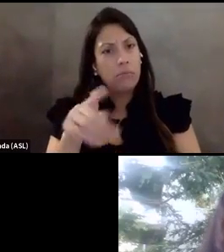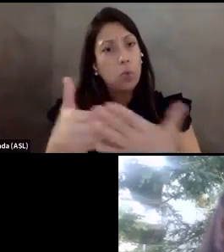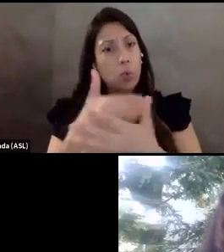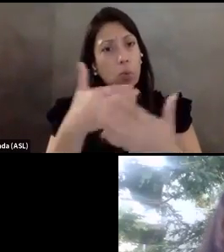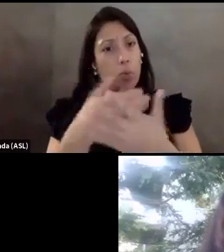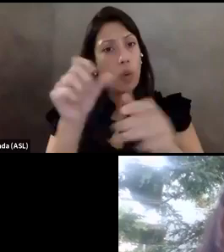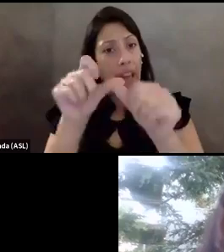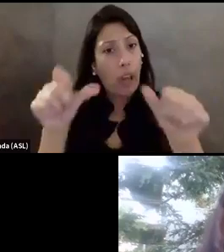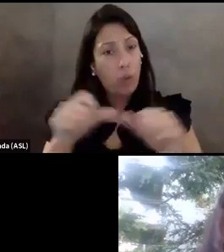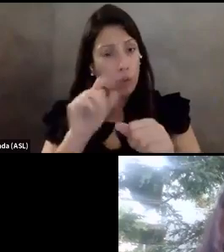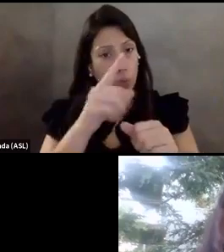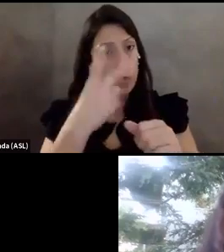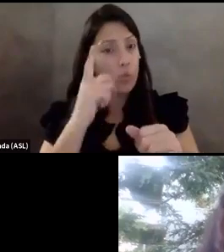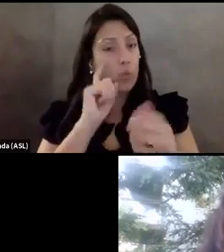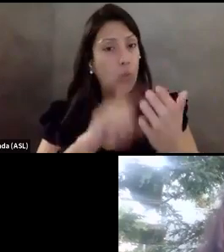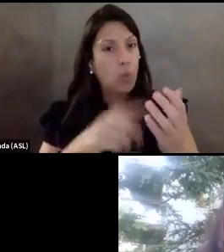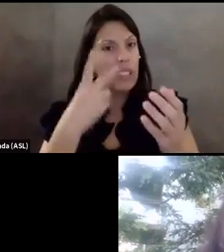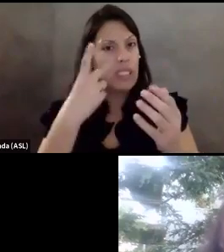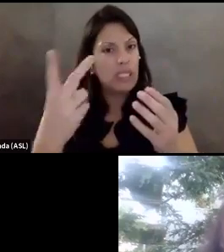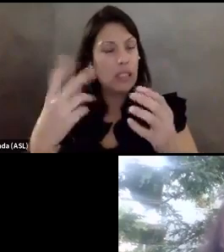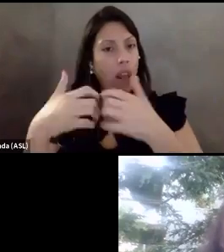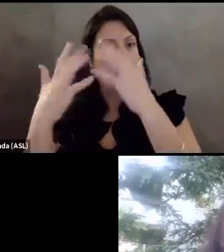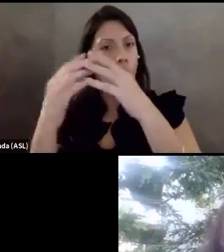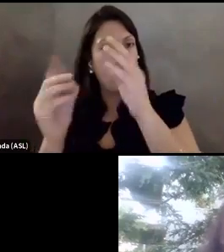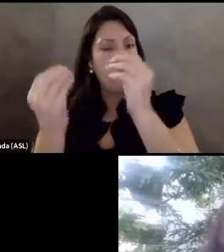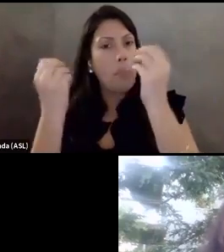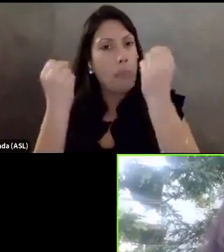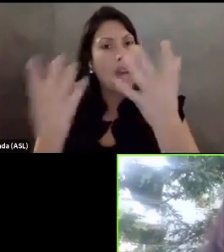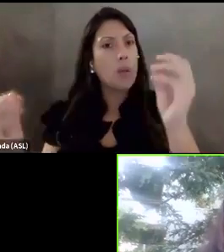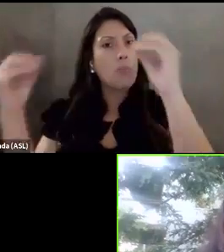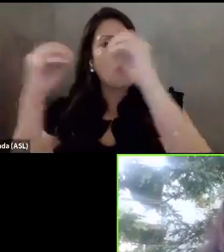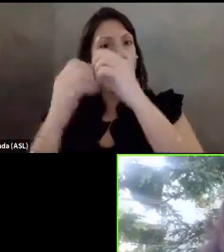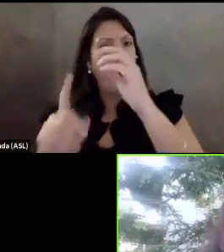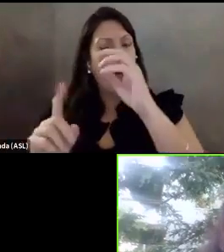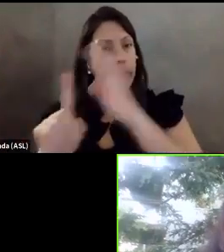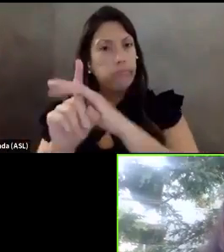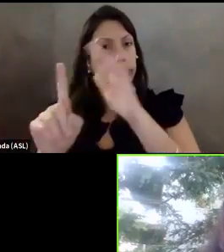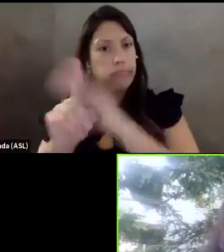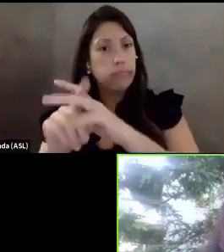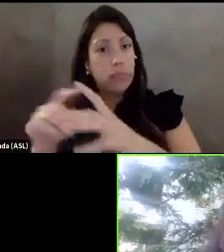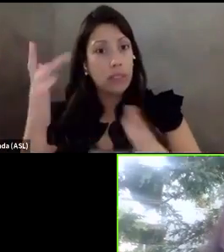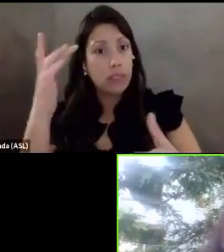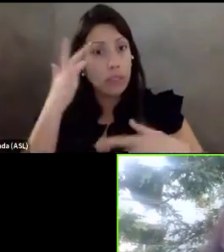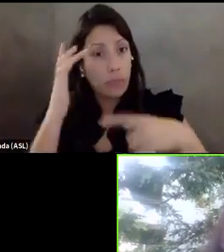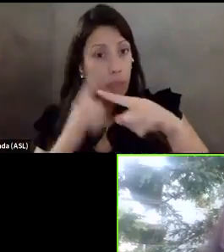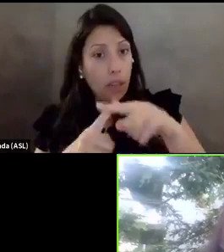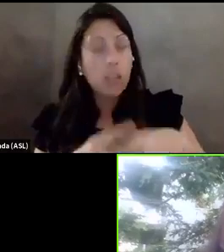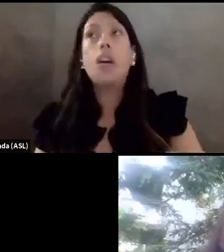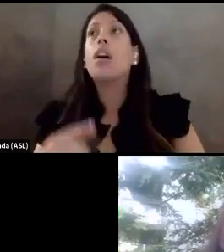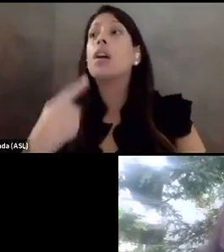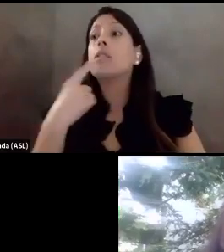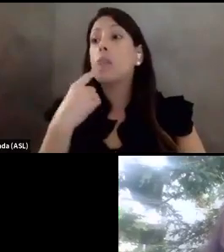or how that community is fitting into this trend. Well, we did go to opening Endor retail.